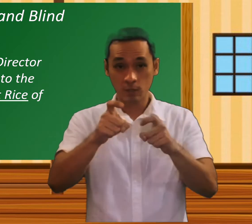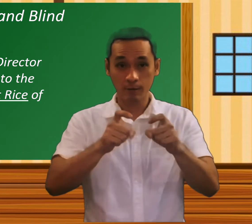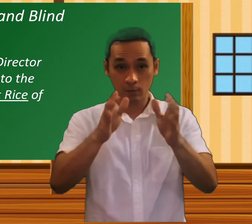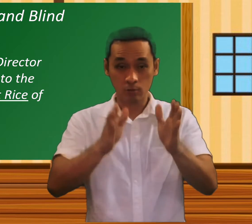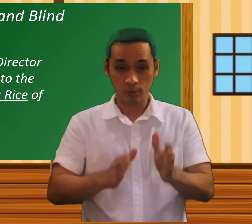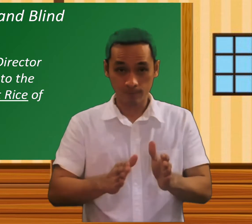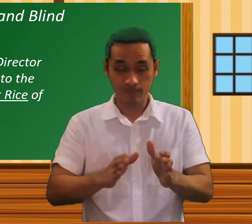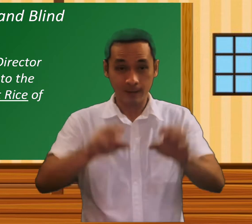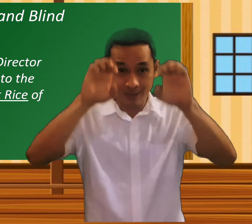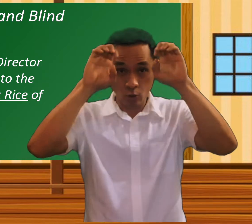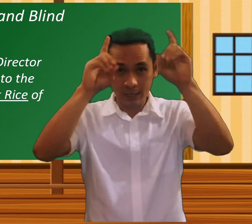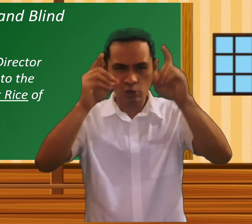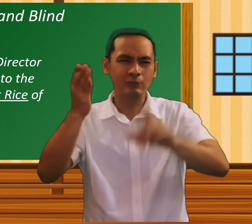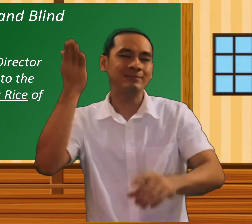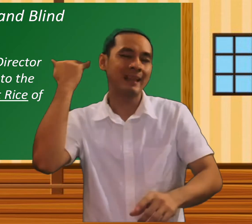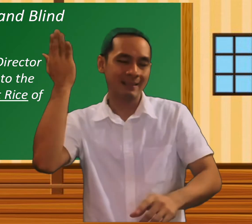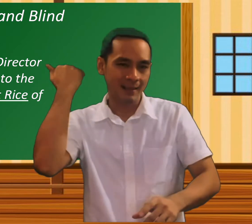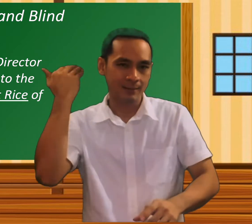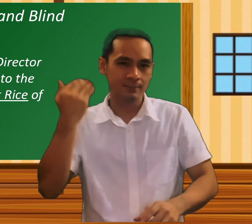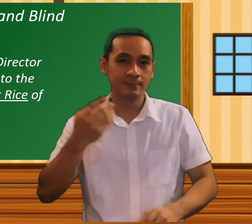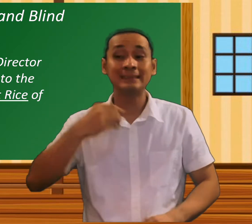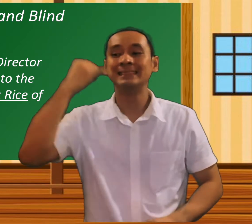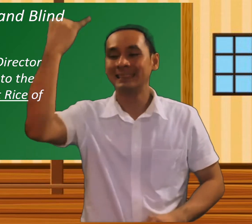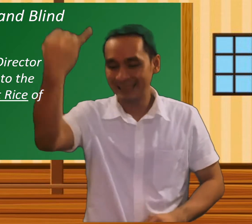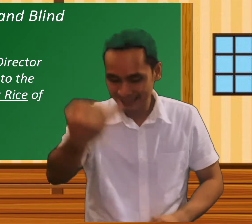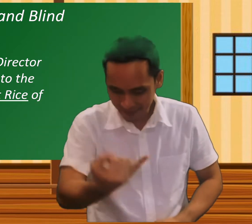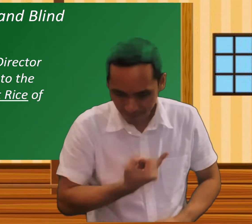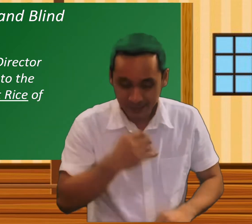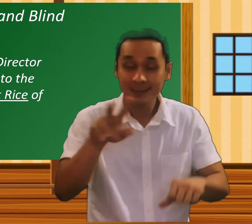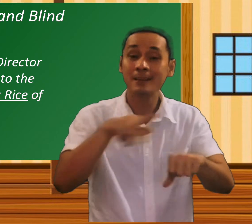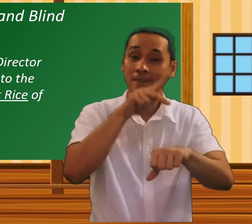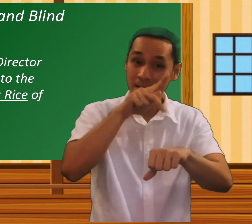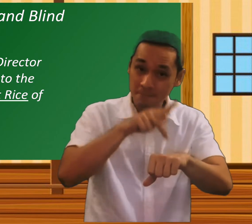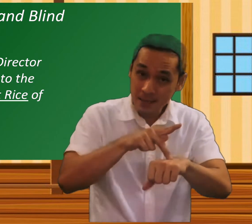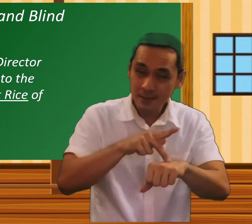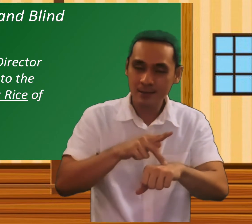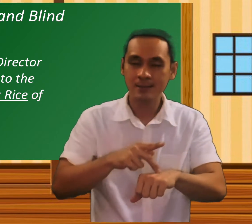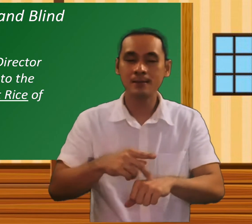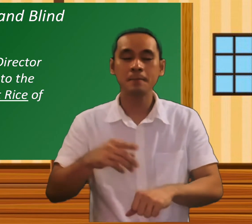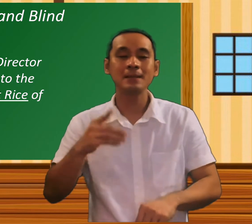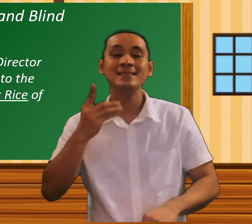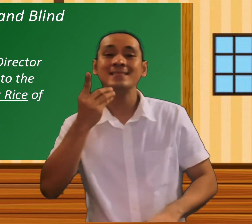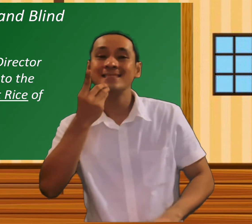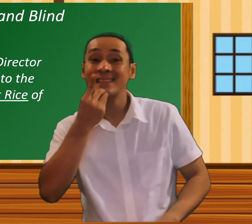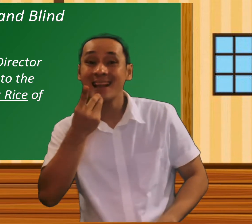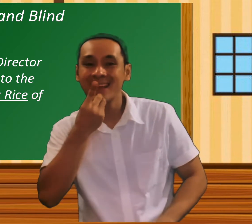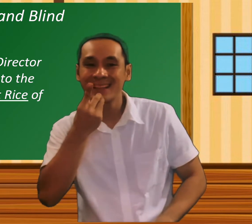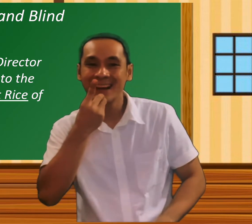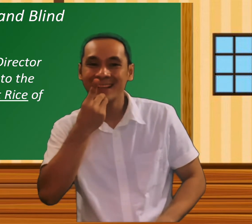the director of education then invited to the country miss delia delight rise